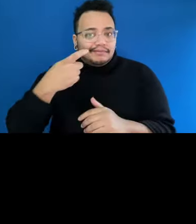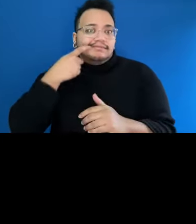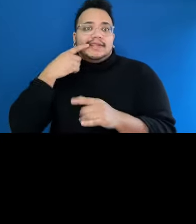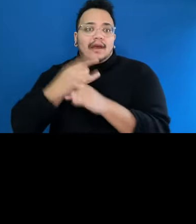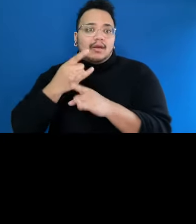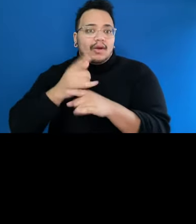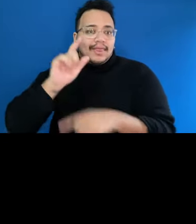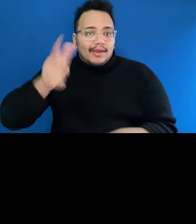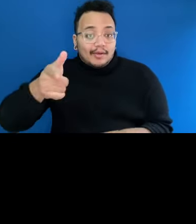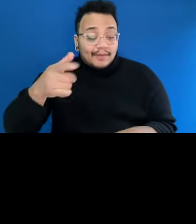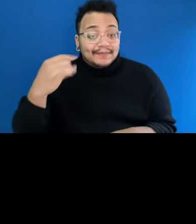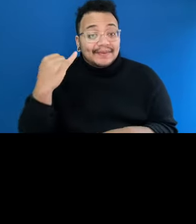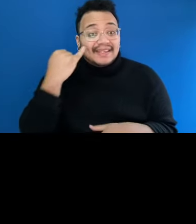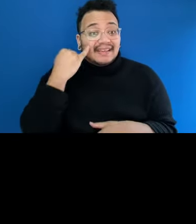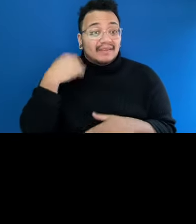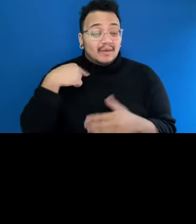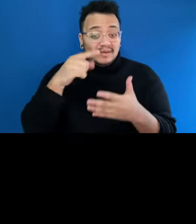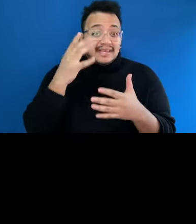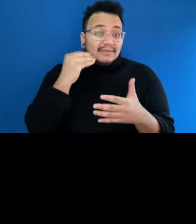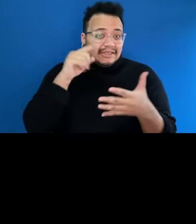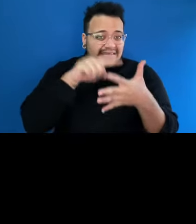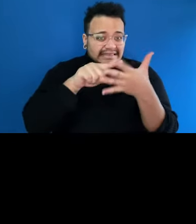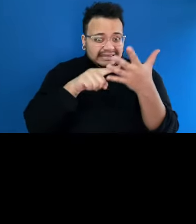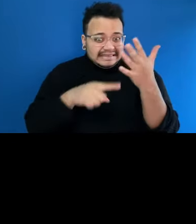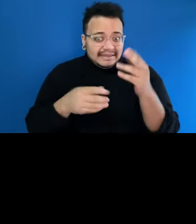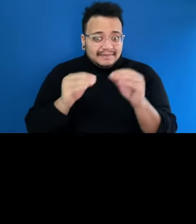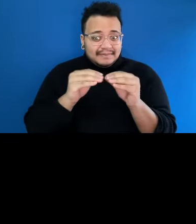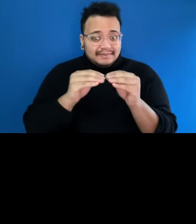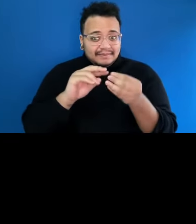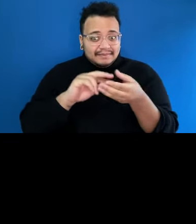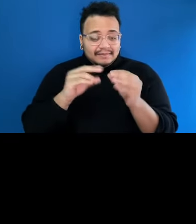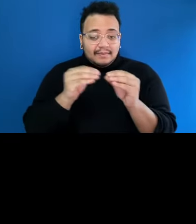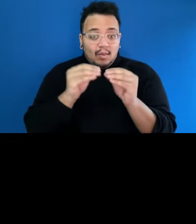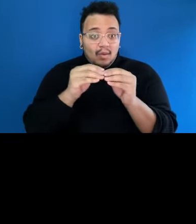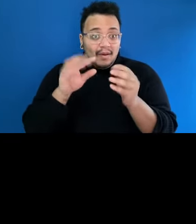you had a 16% chances of being an alcoholic as an adult.